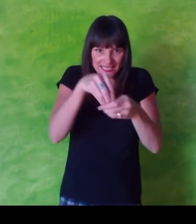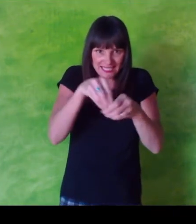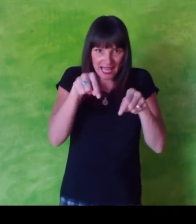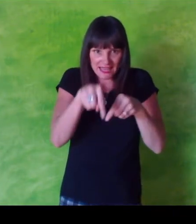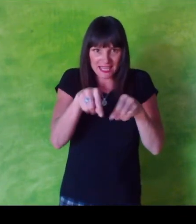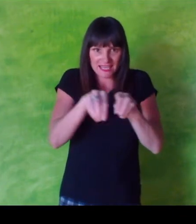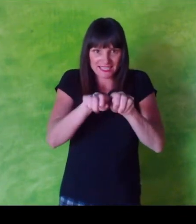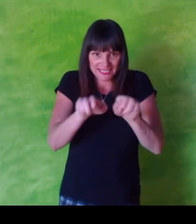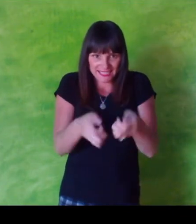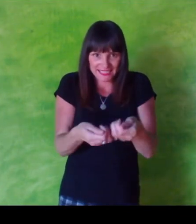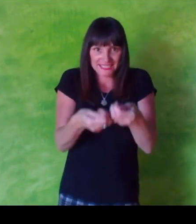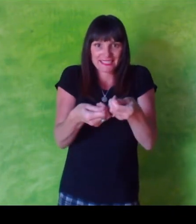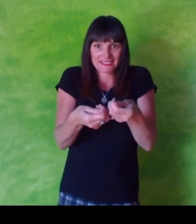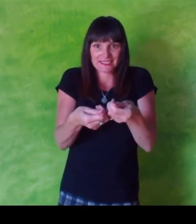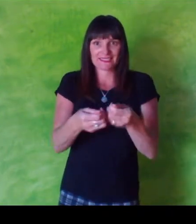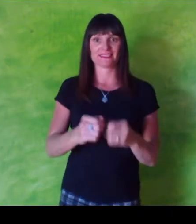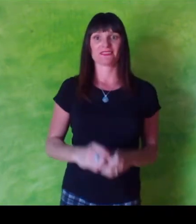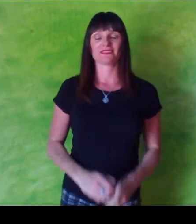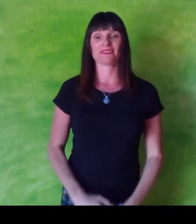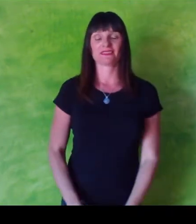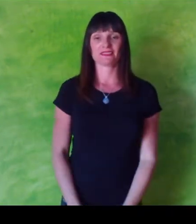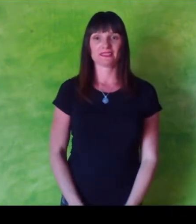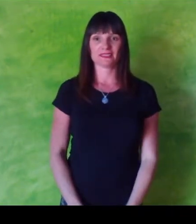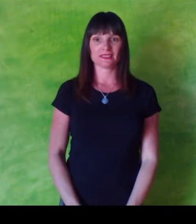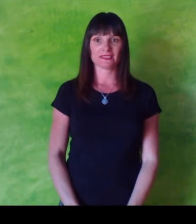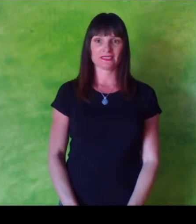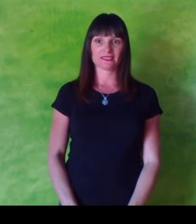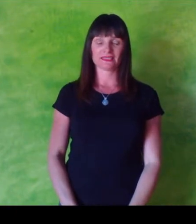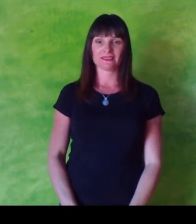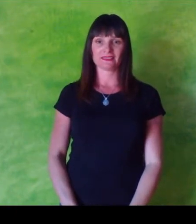and there is your Kaiser roll